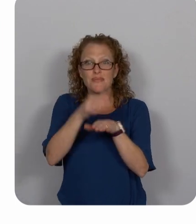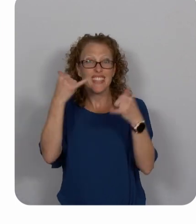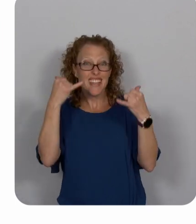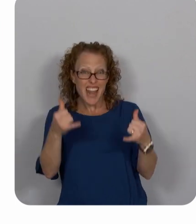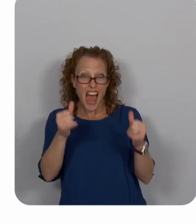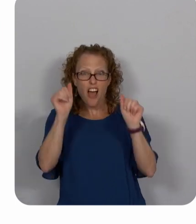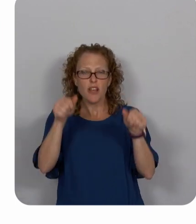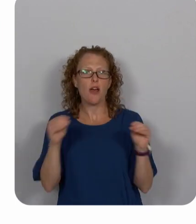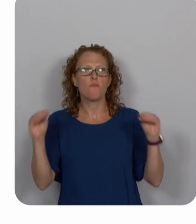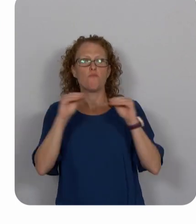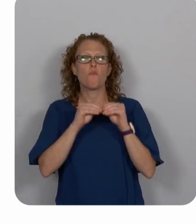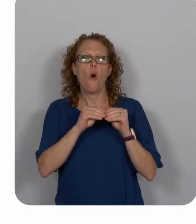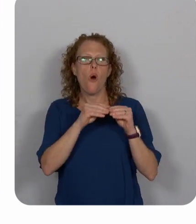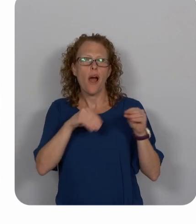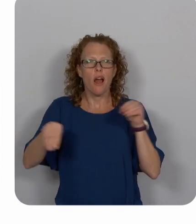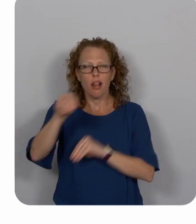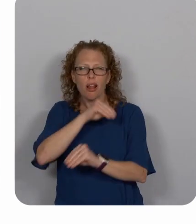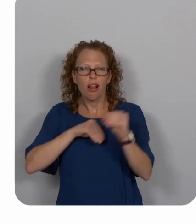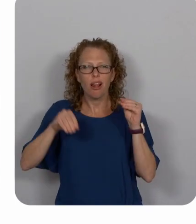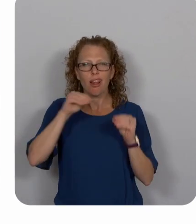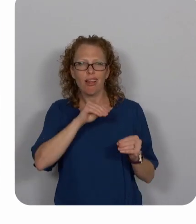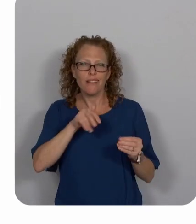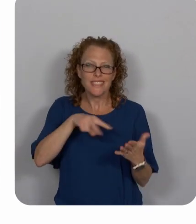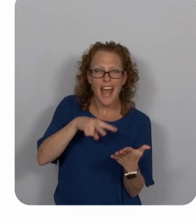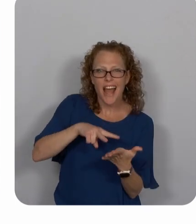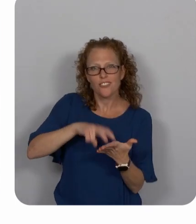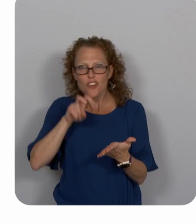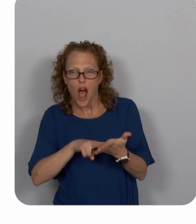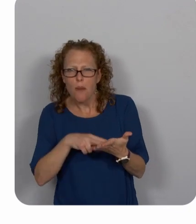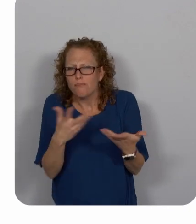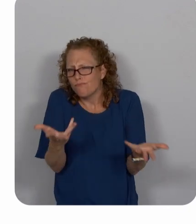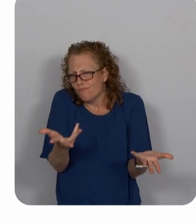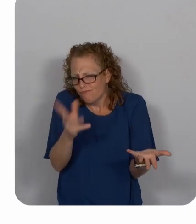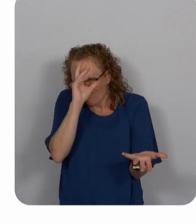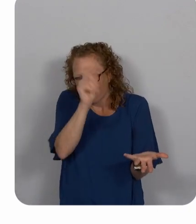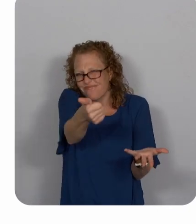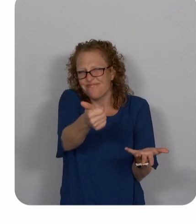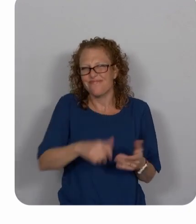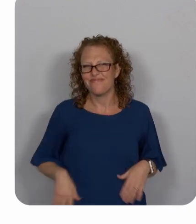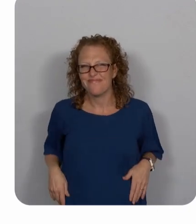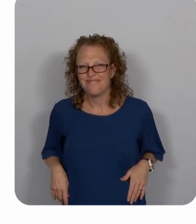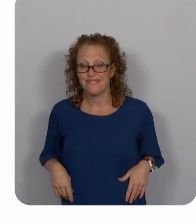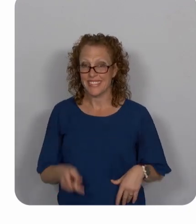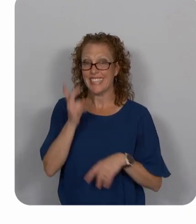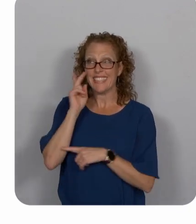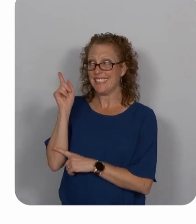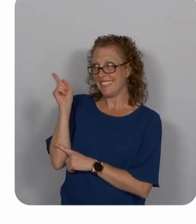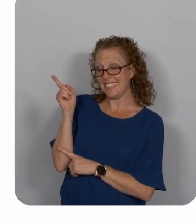Currently you’ll see we have the weight of our idle animation set to 1 and our secondary animation set to 10.